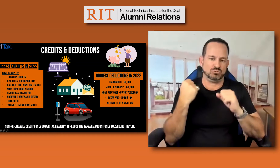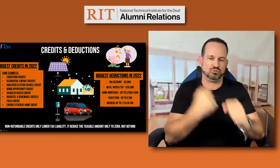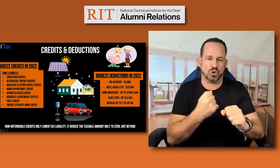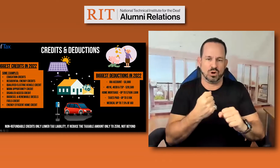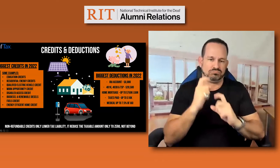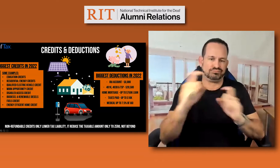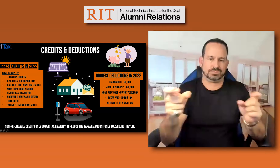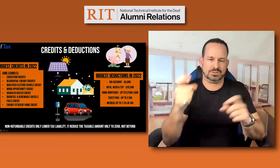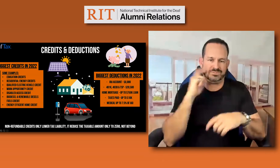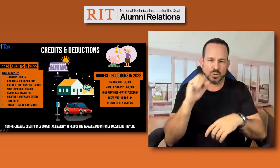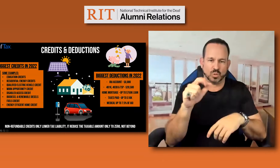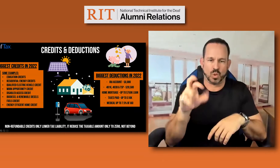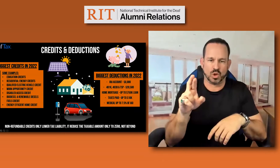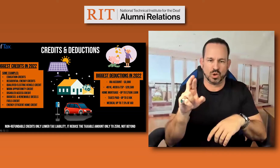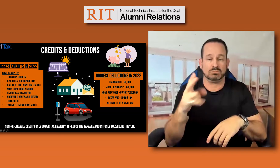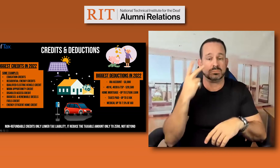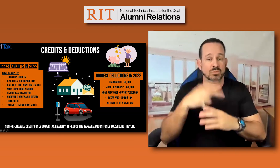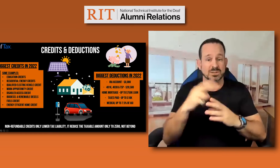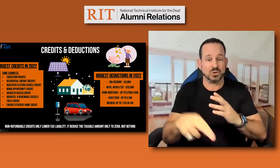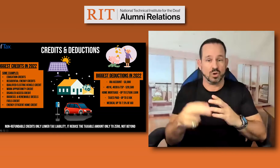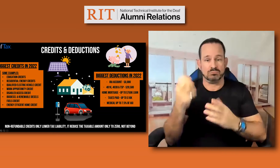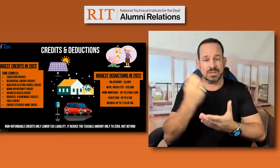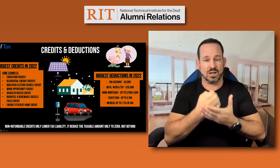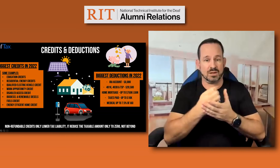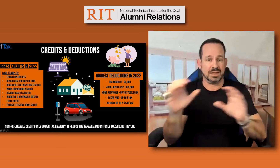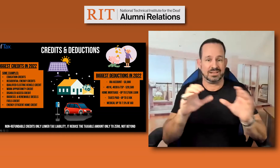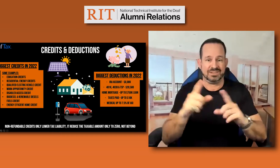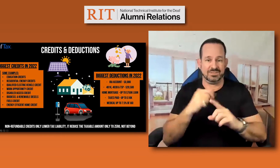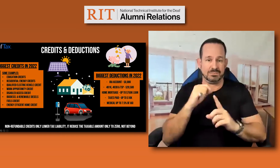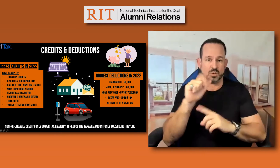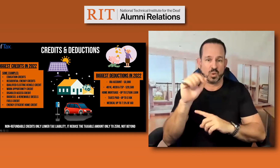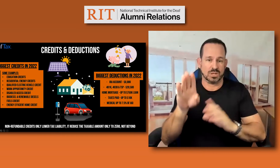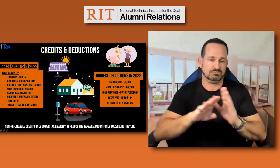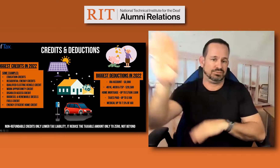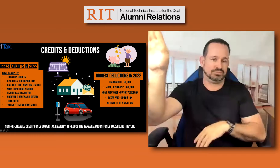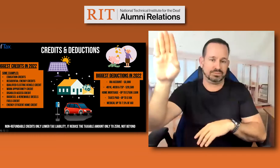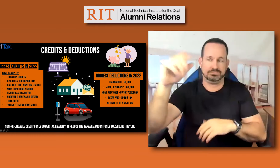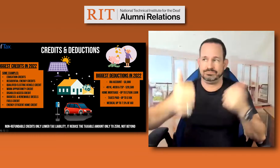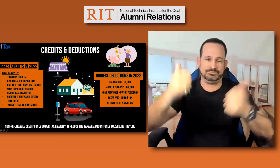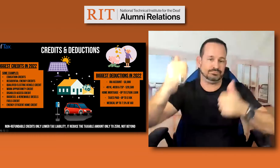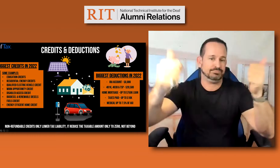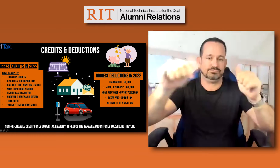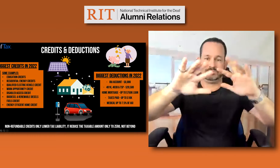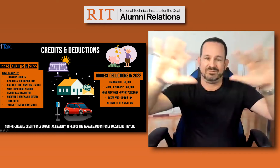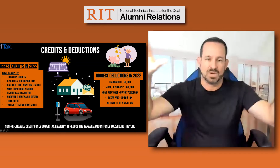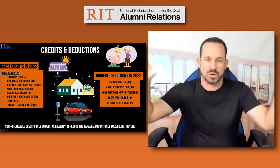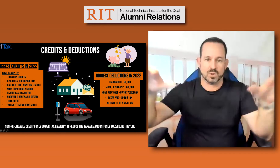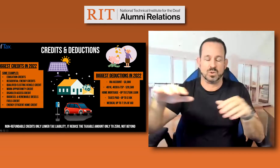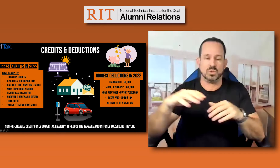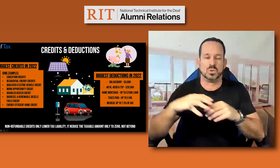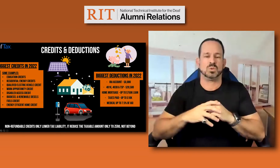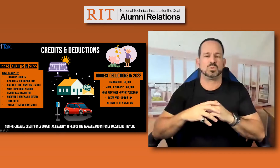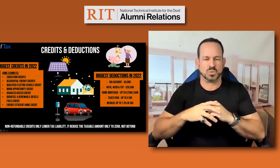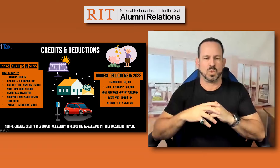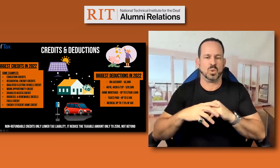There is a strong tax credit given across the country